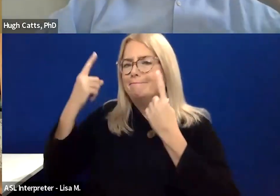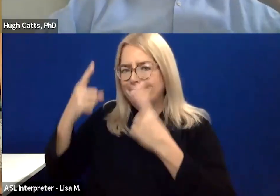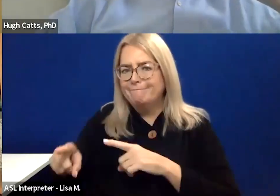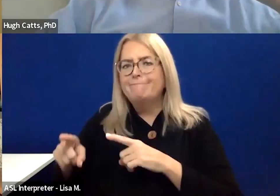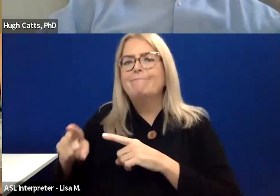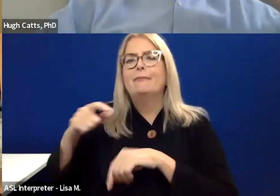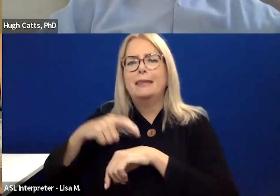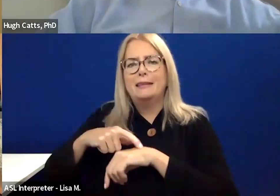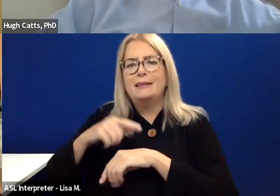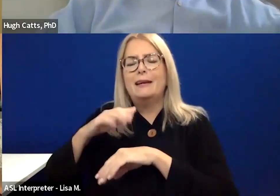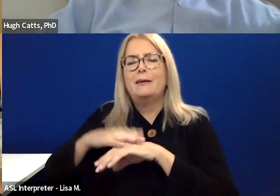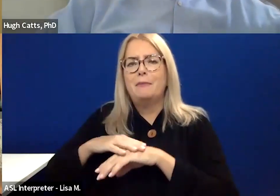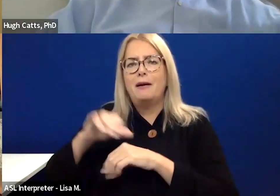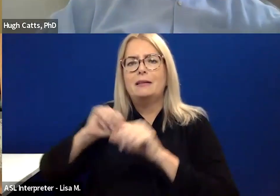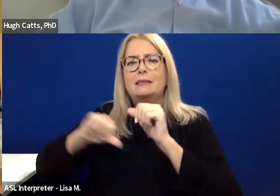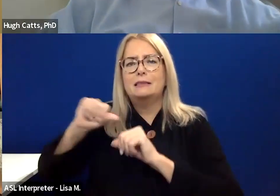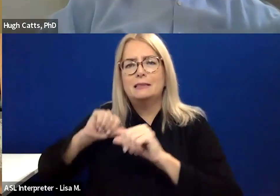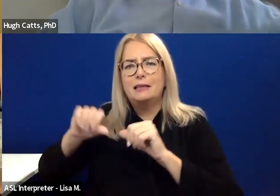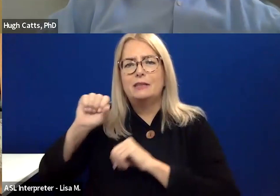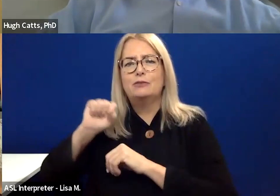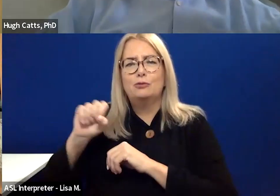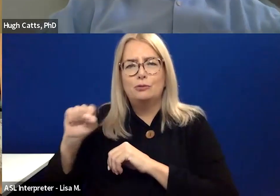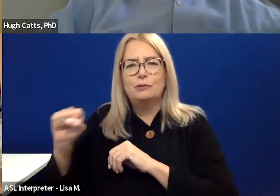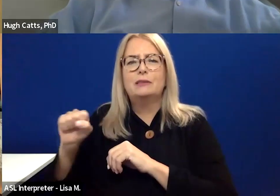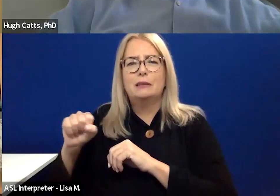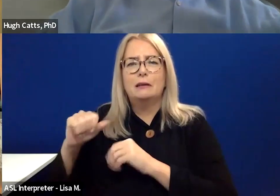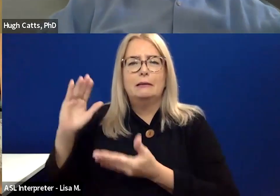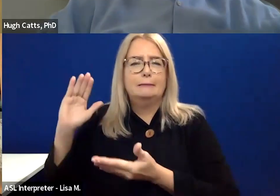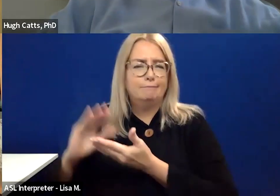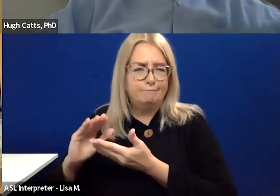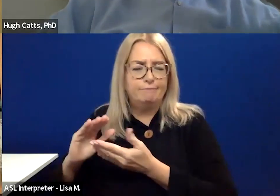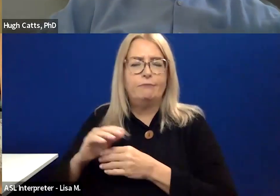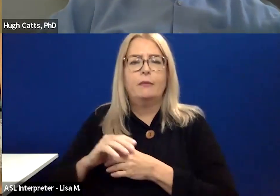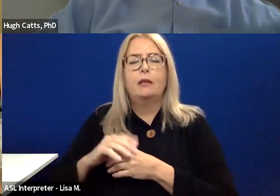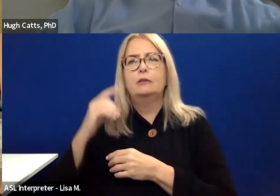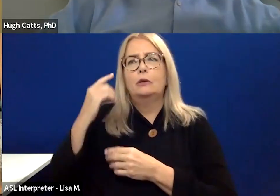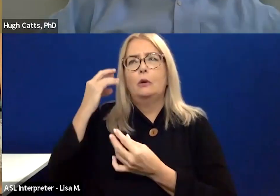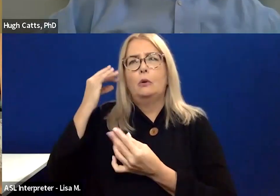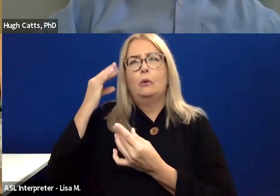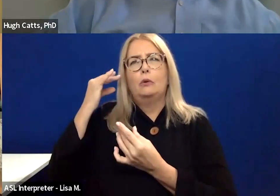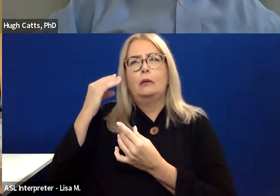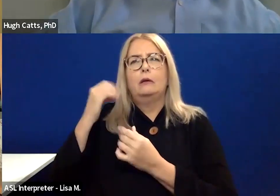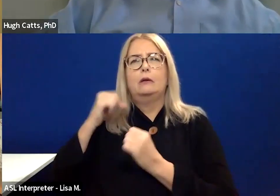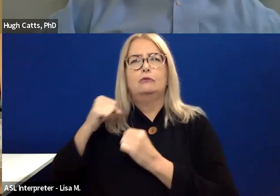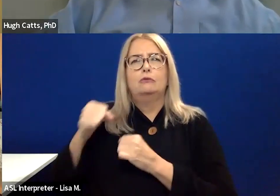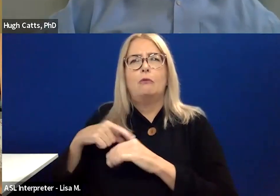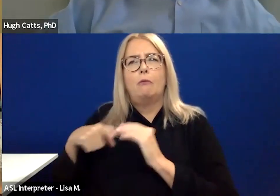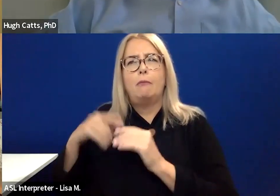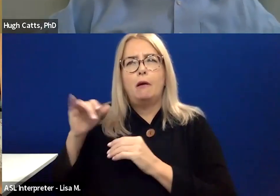negligible so thinking more fluidly about that and also thinking about how that knowledge builds